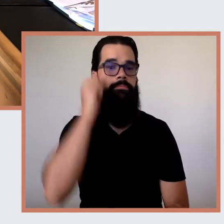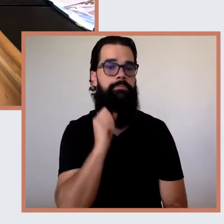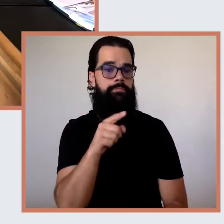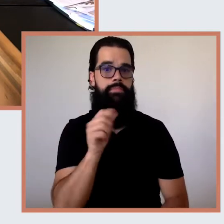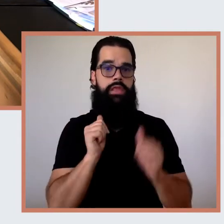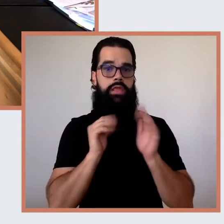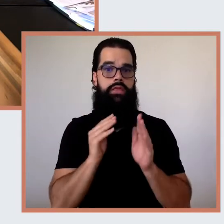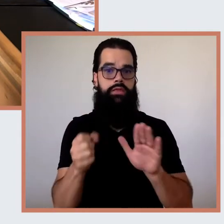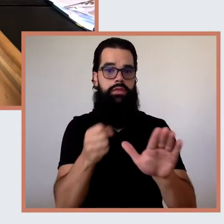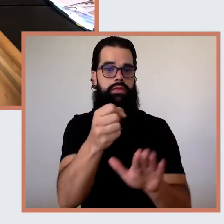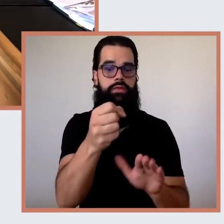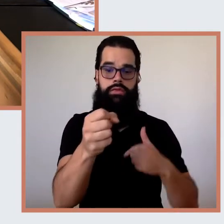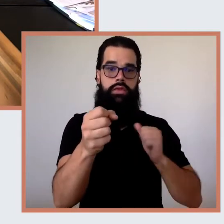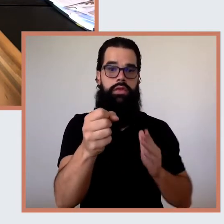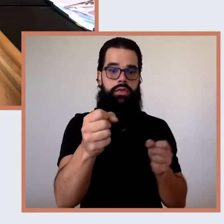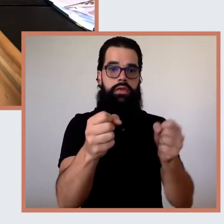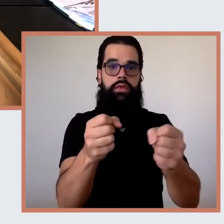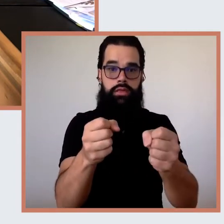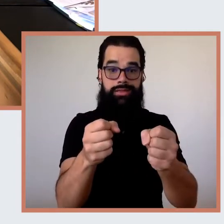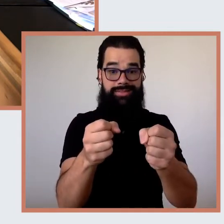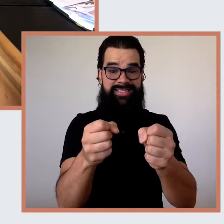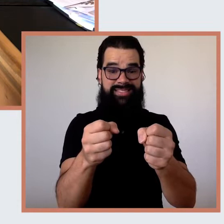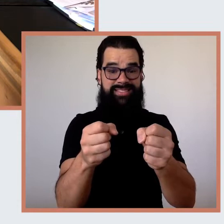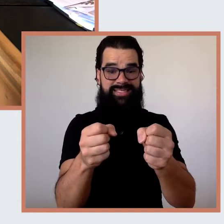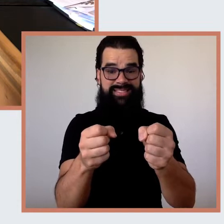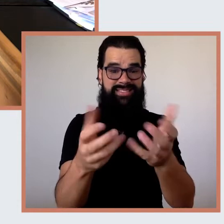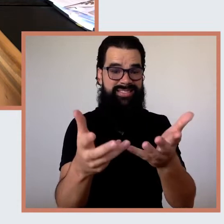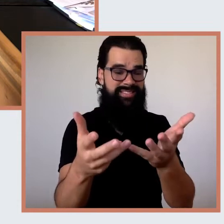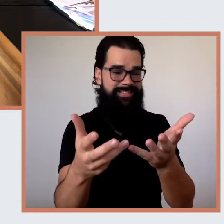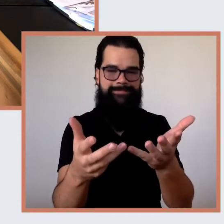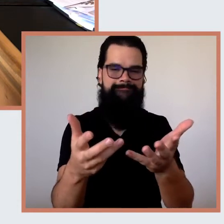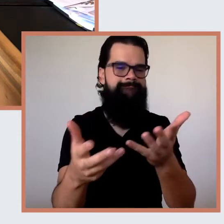been on a sitcom, Sarah has as an actor, I was as an actor.